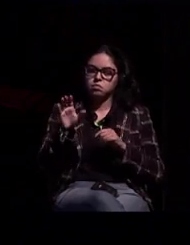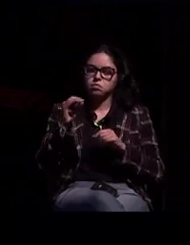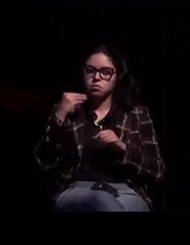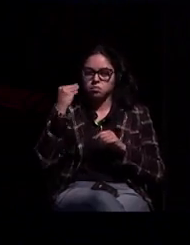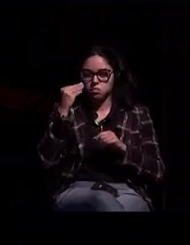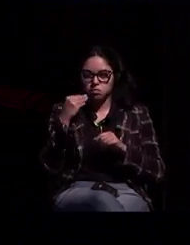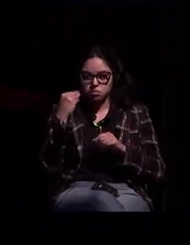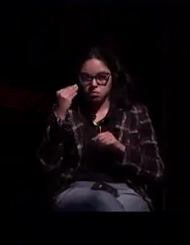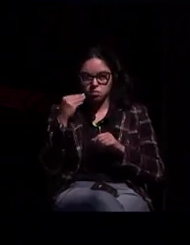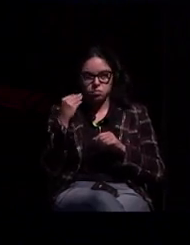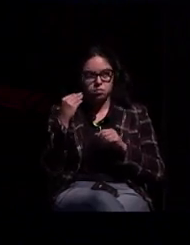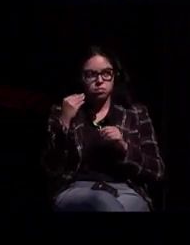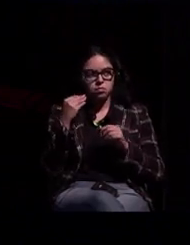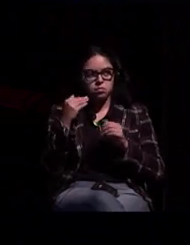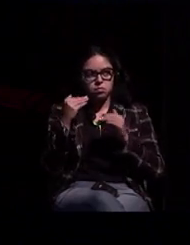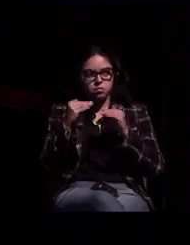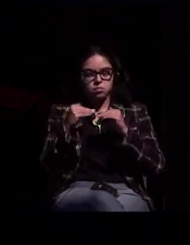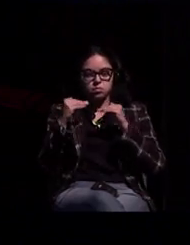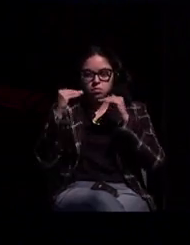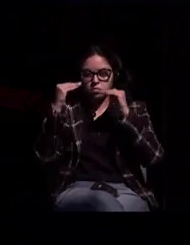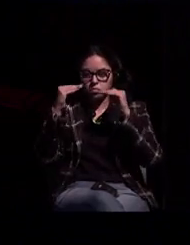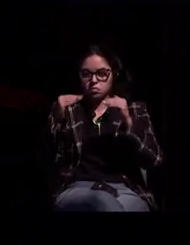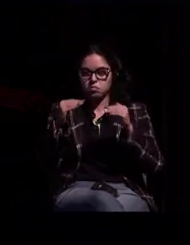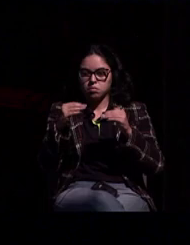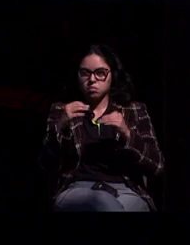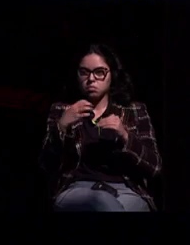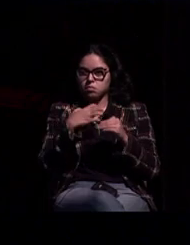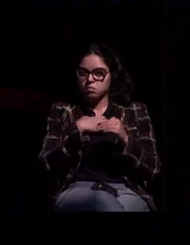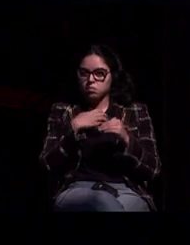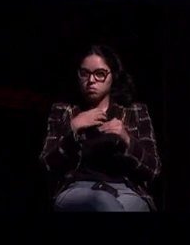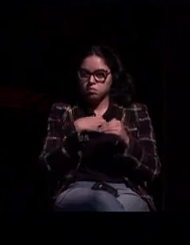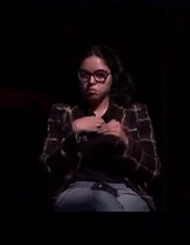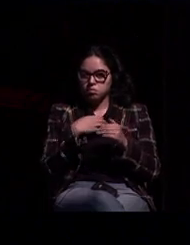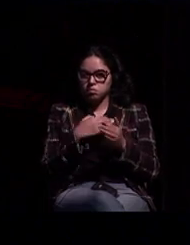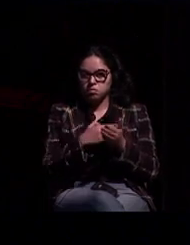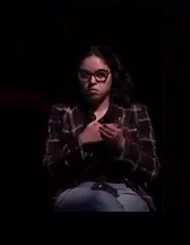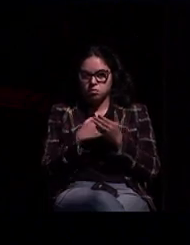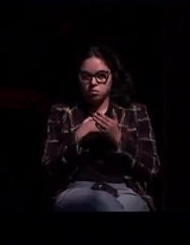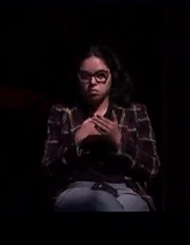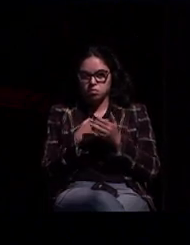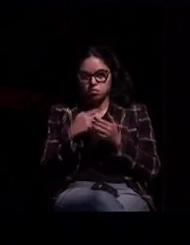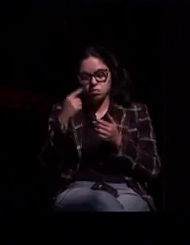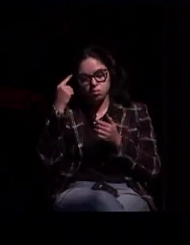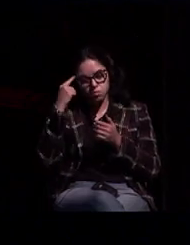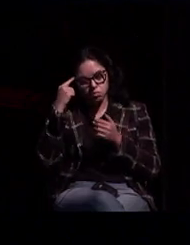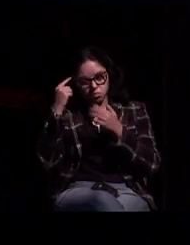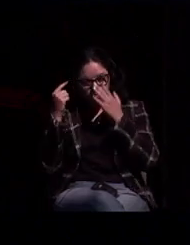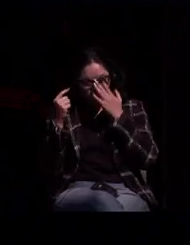that in a way allows us to think it possible to organize labor differently.